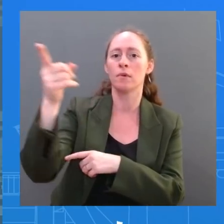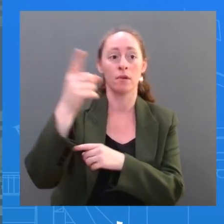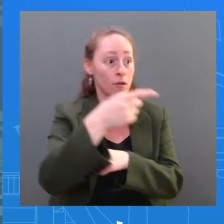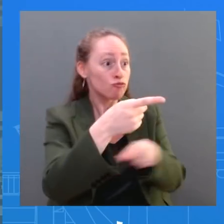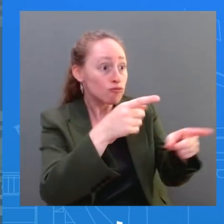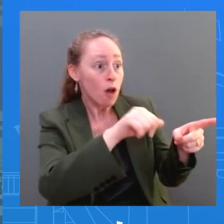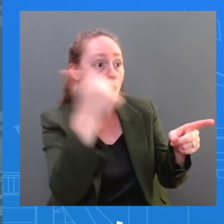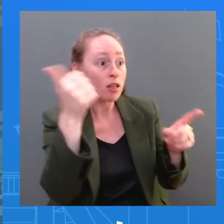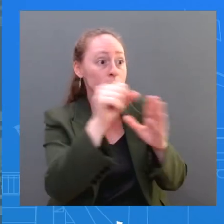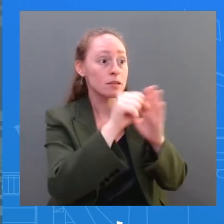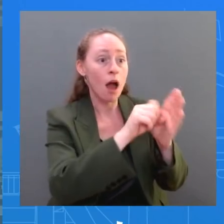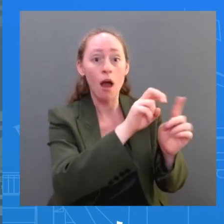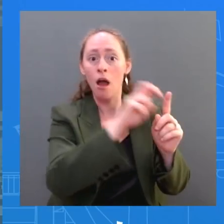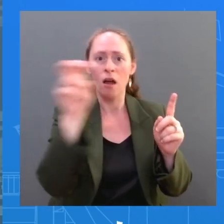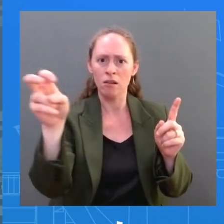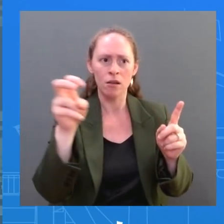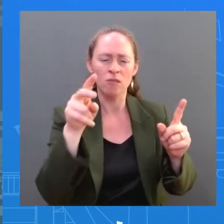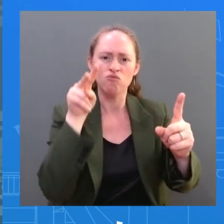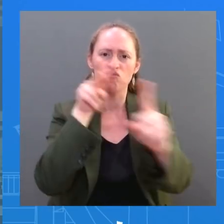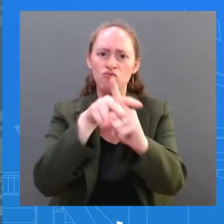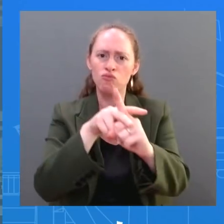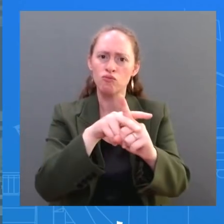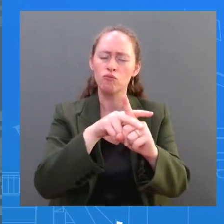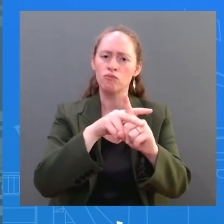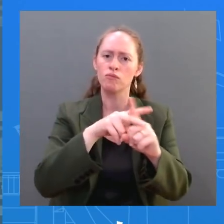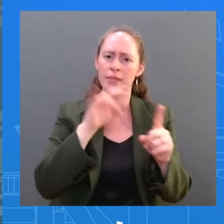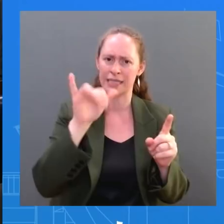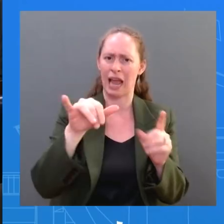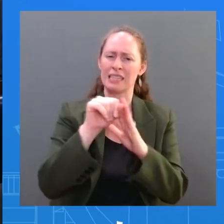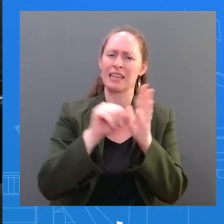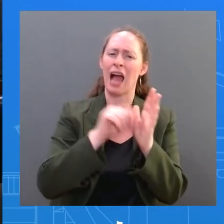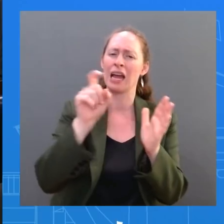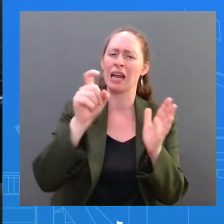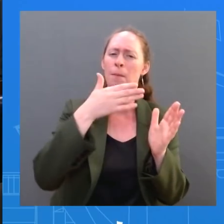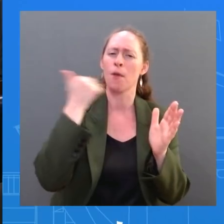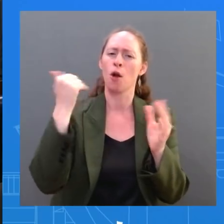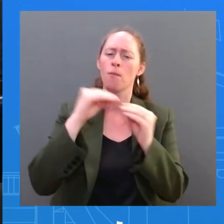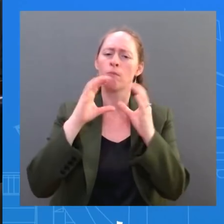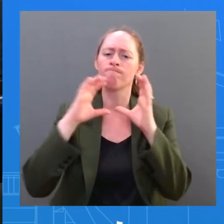So we decided to make it part of this order. The Press: And one clarifying question on the public health emergency.